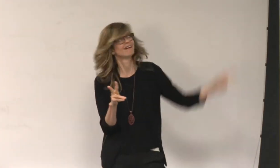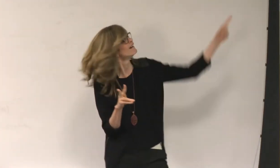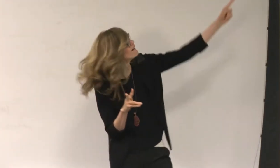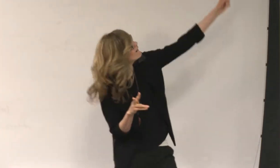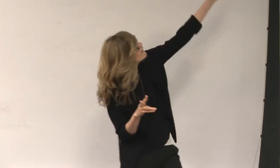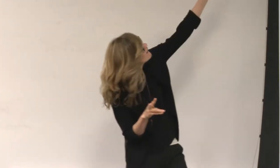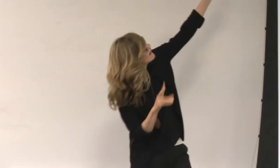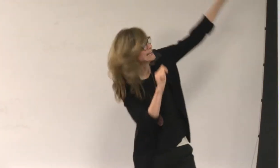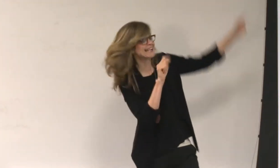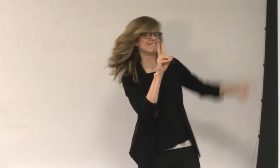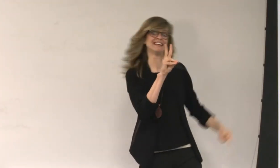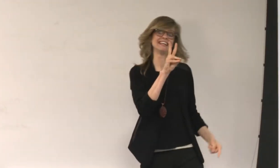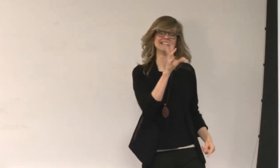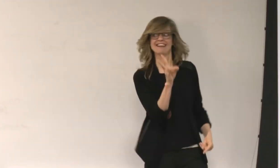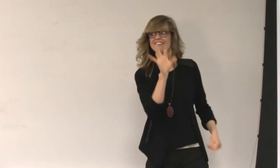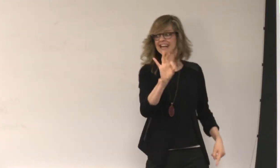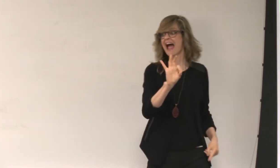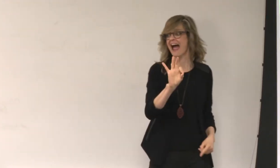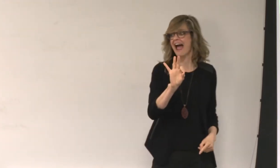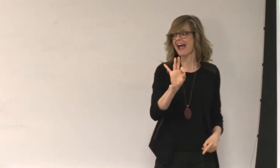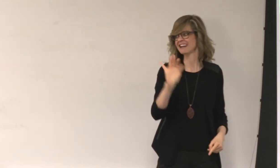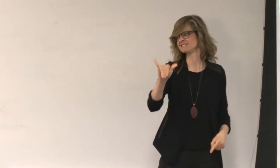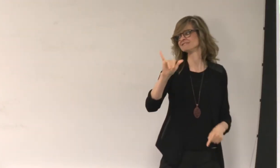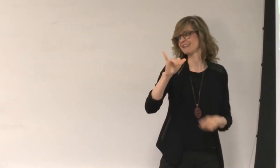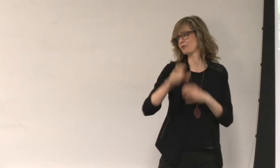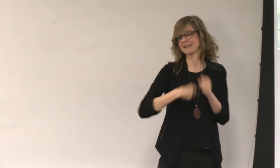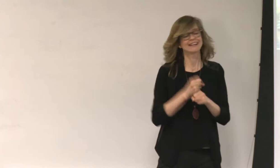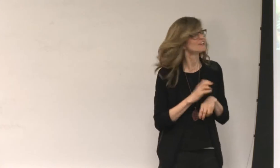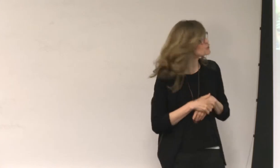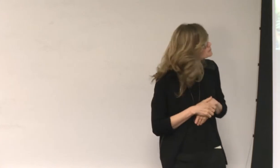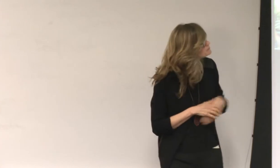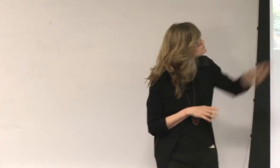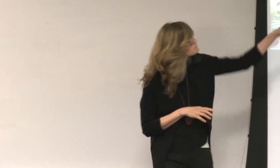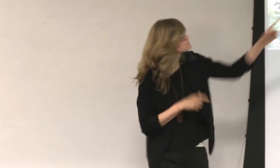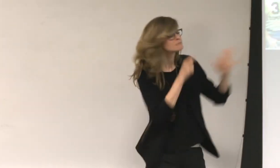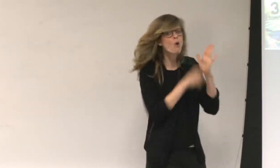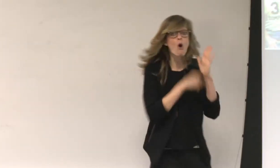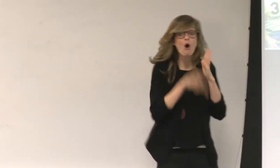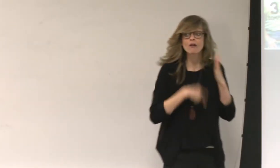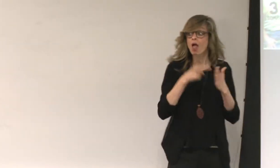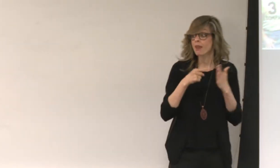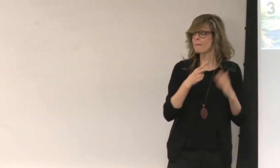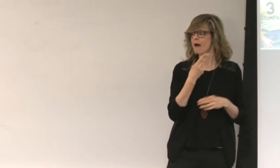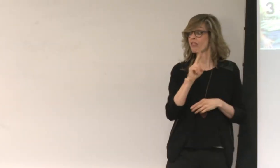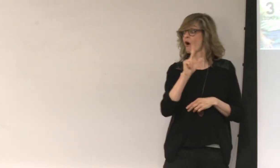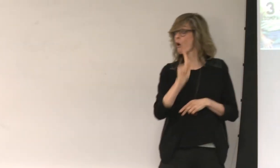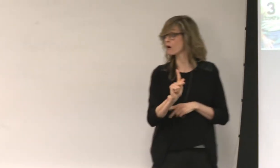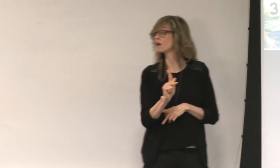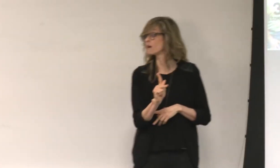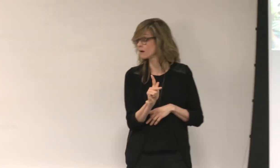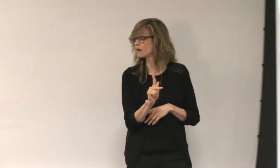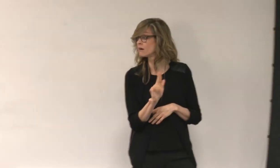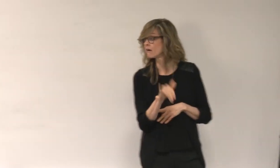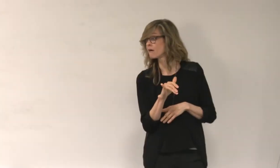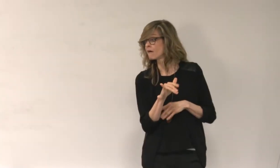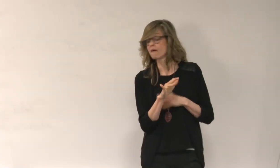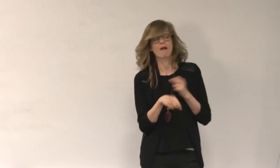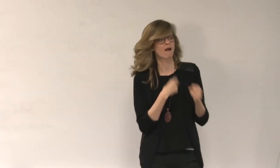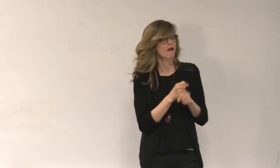CALLED TV 79, THAT WAS THE YEAR THAT I READ THE ARTICLE IN THIS LITTLE MAGAZINE.